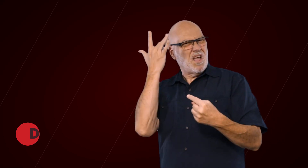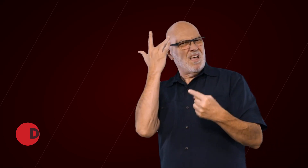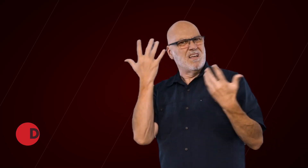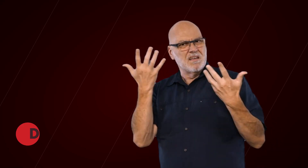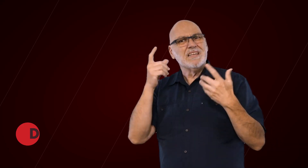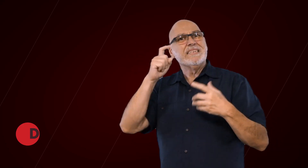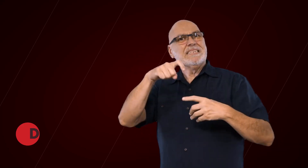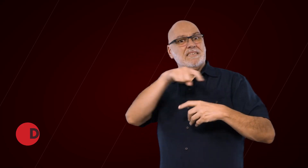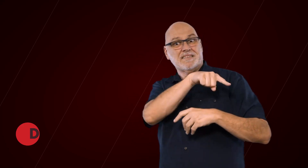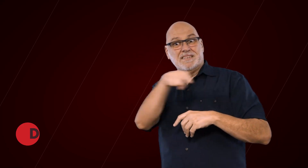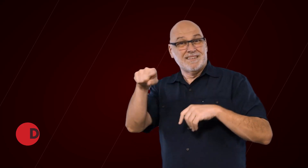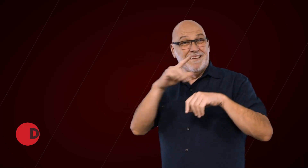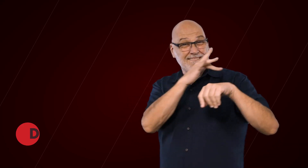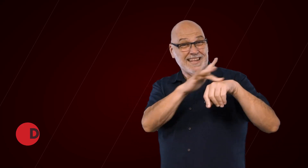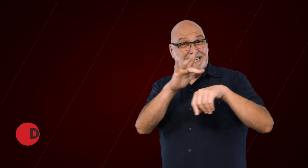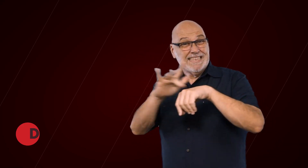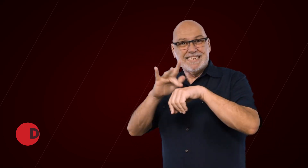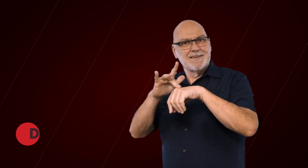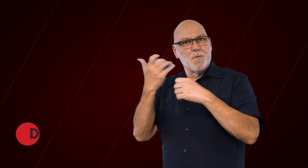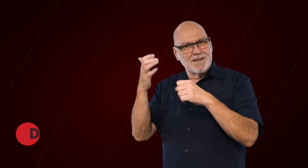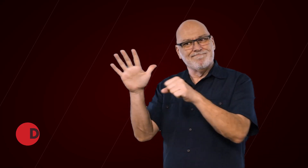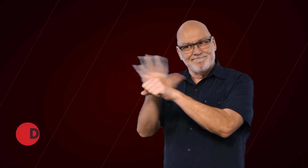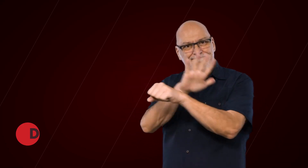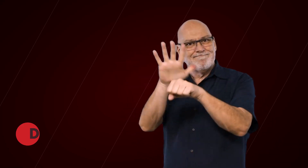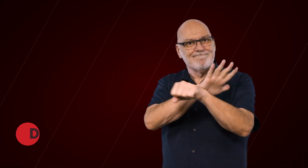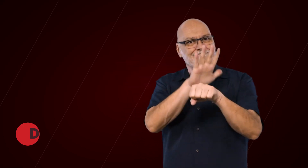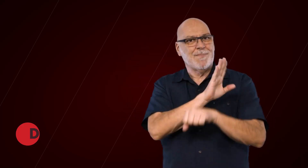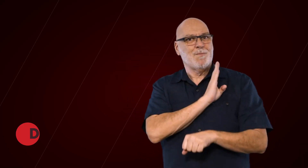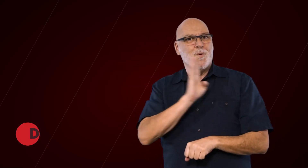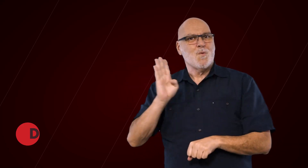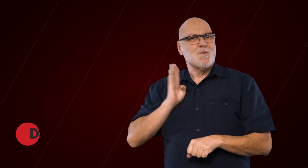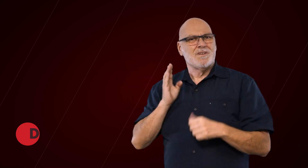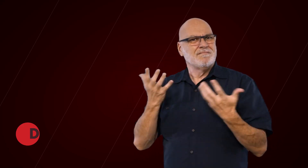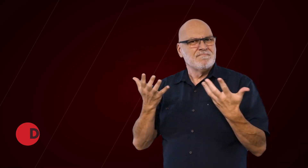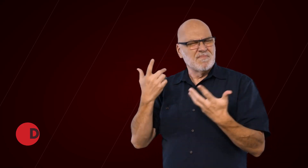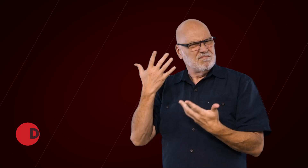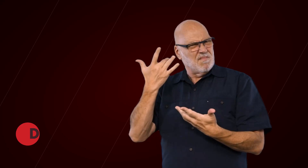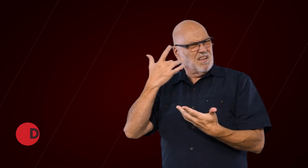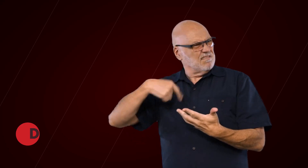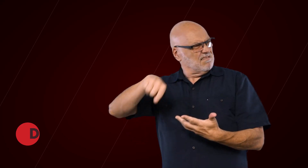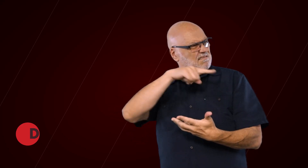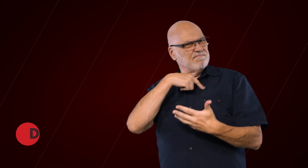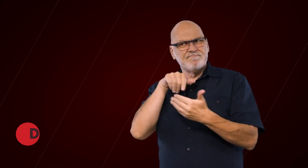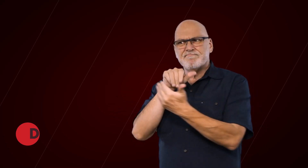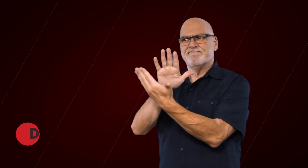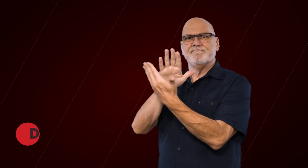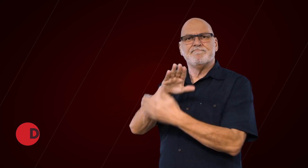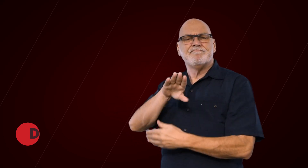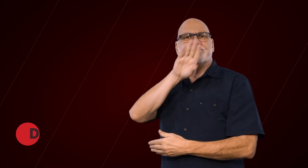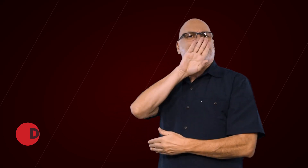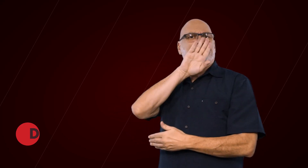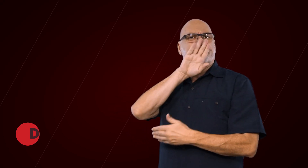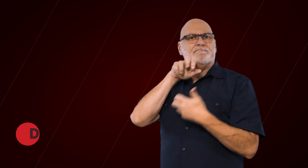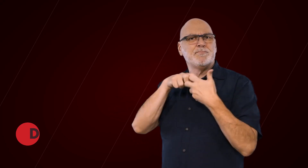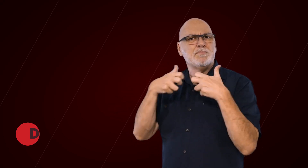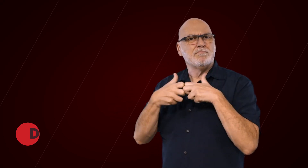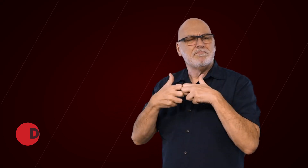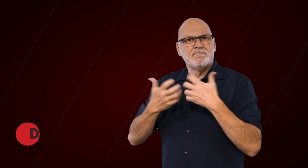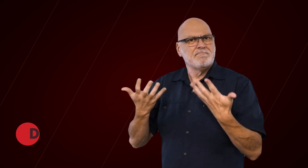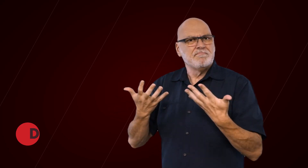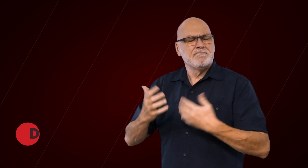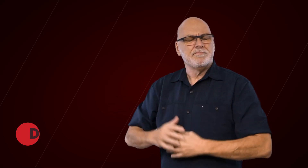to fill vacancies on their Boards? Why do we face this problem?